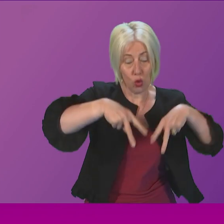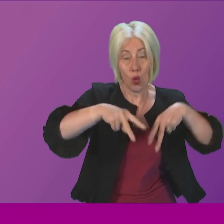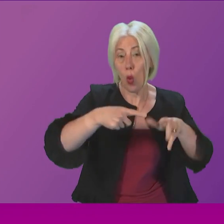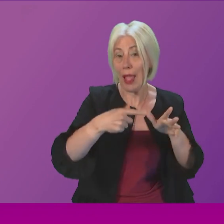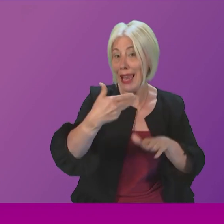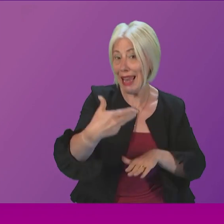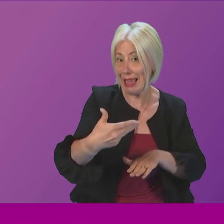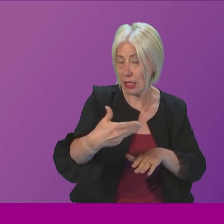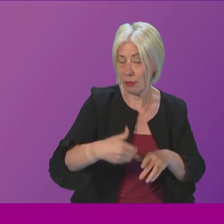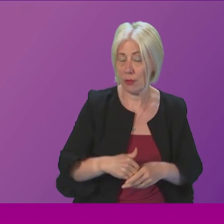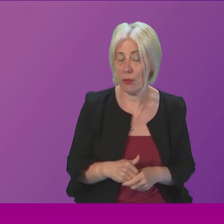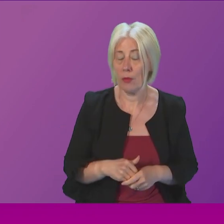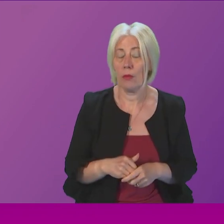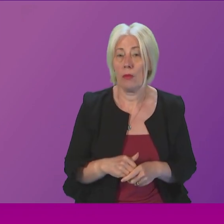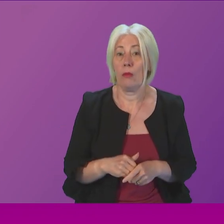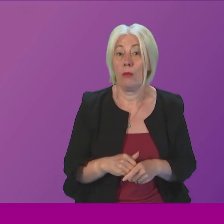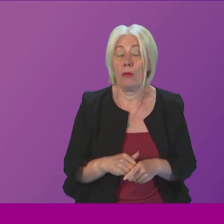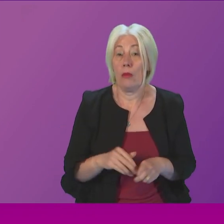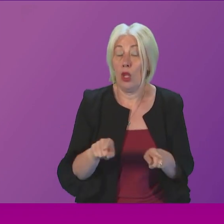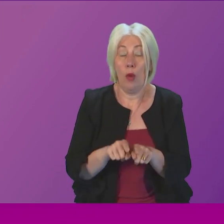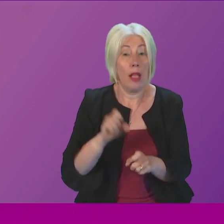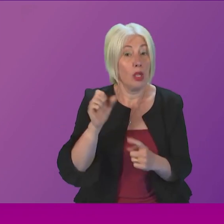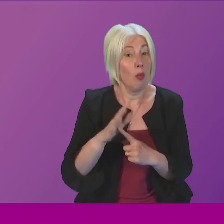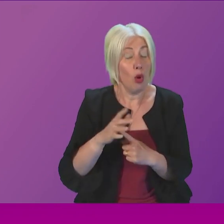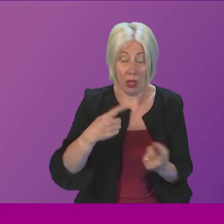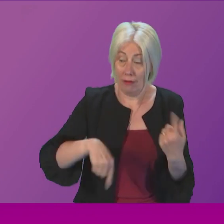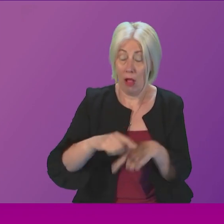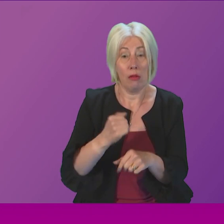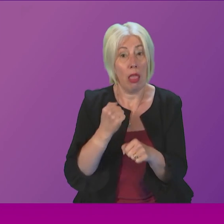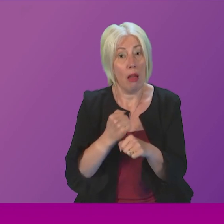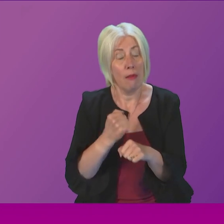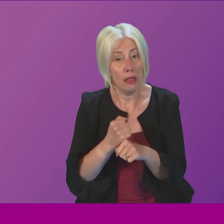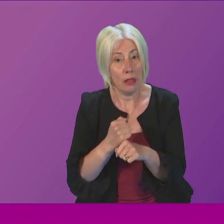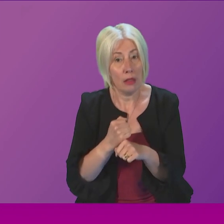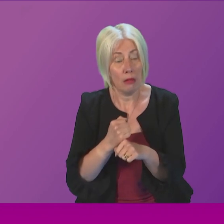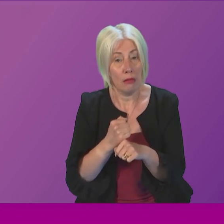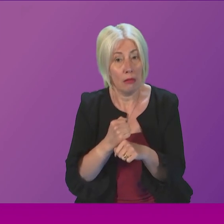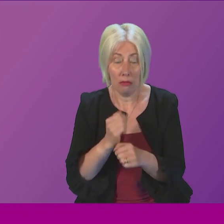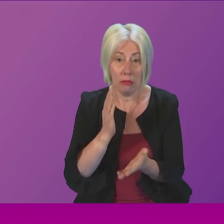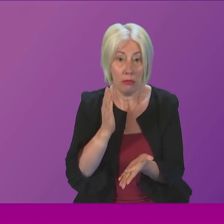It is also incredibly important, for the Government in particular, that when we give information